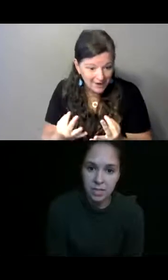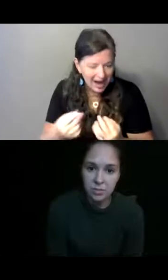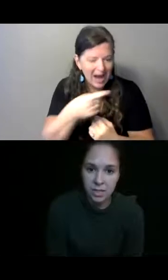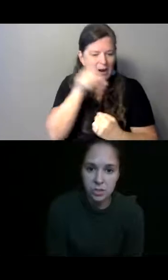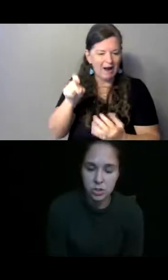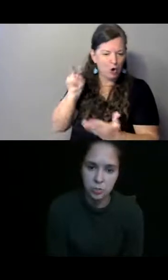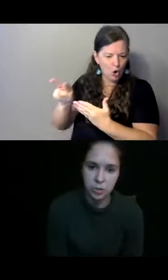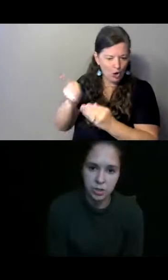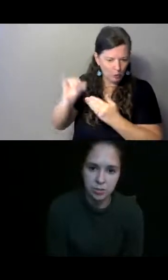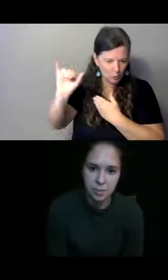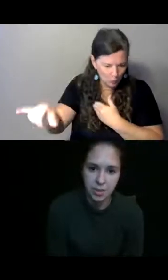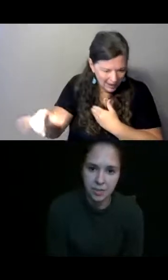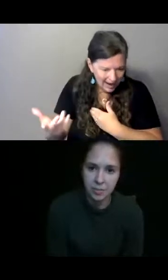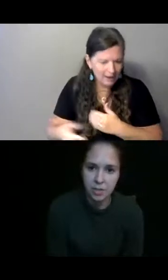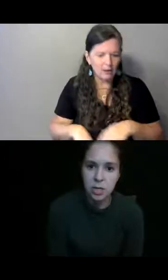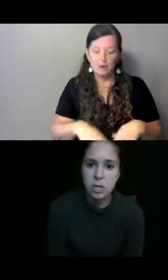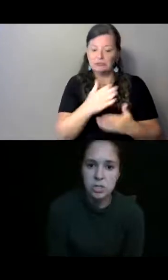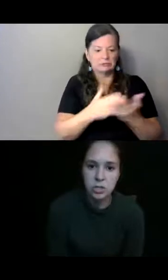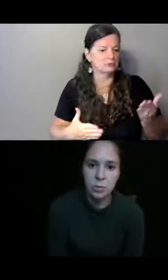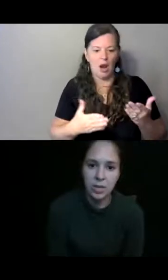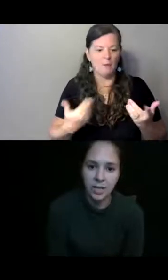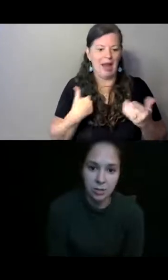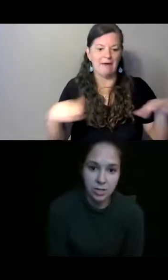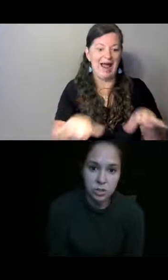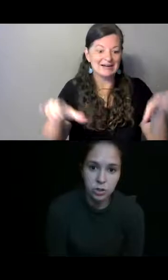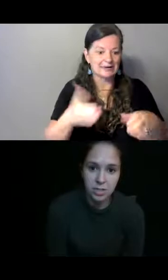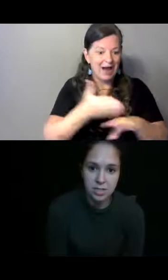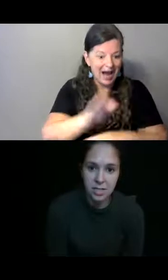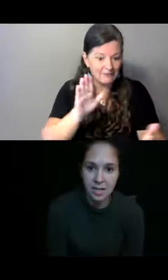evenings to support their family. So you would need to look into that.